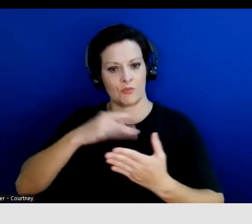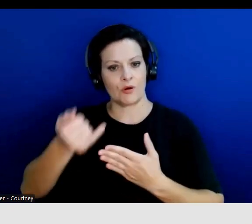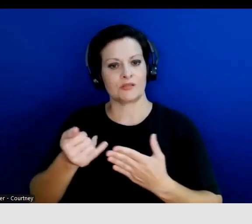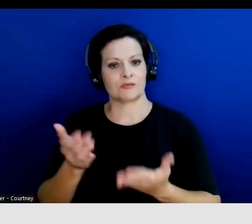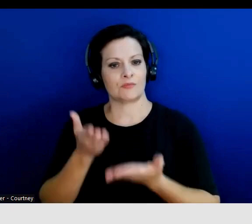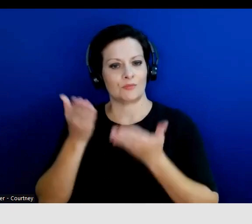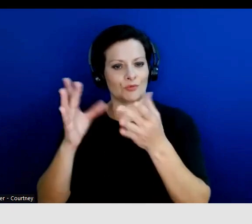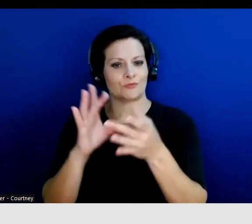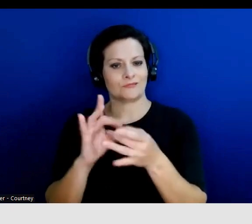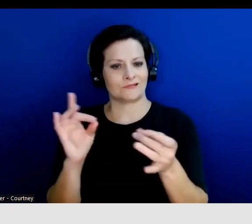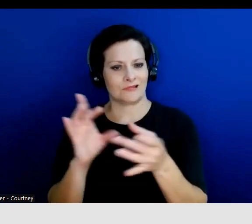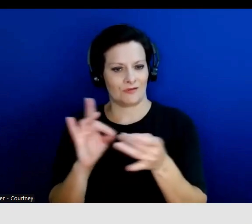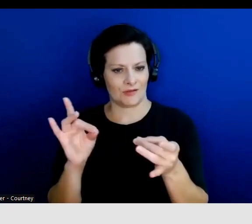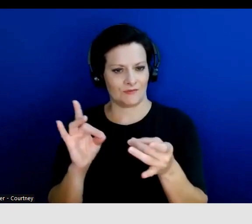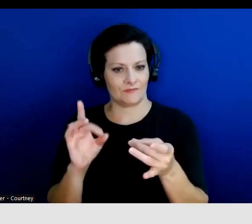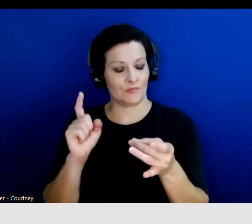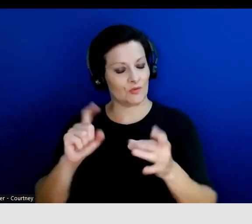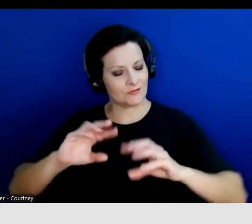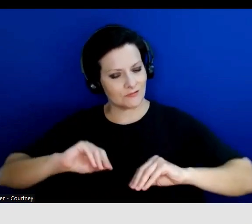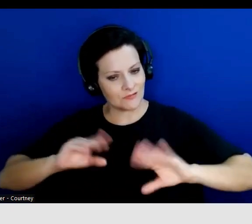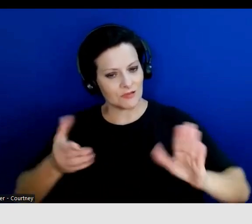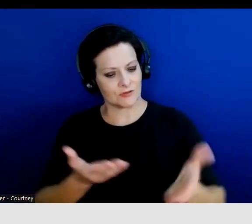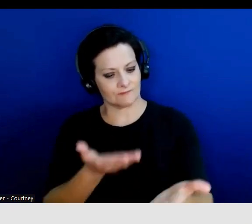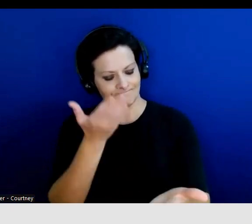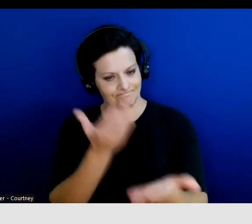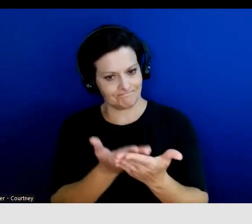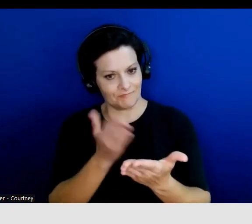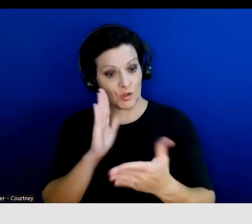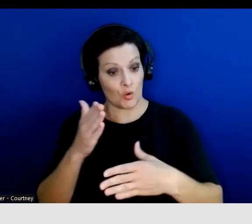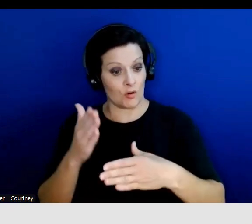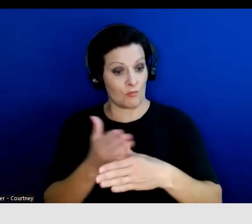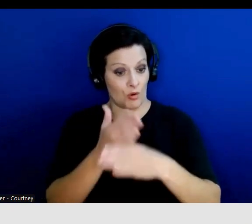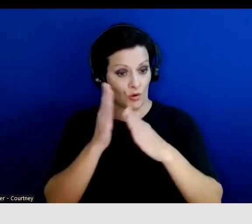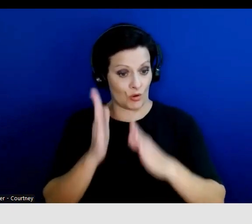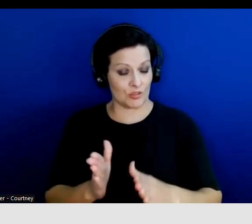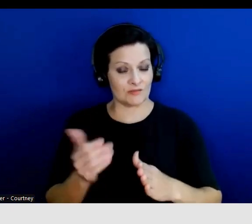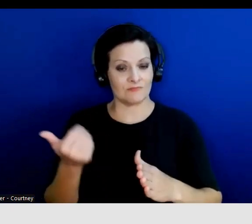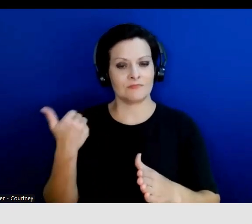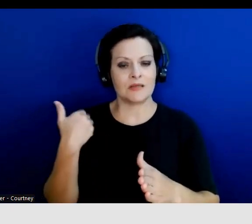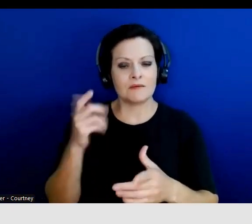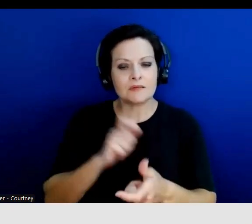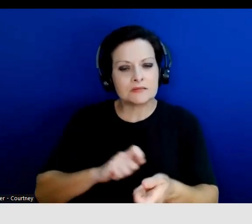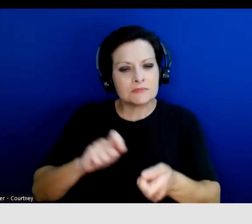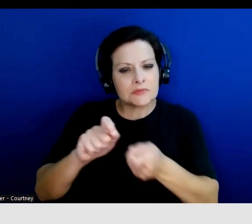You must clearly demonstrate that your partnership has specific expertise in